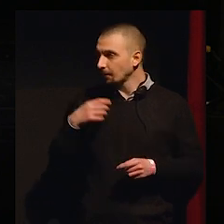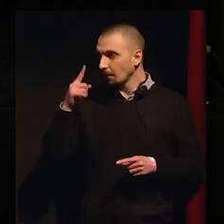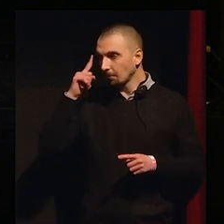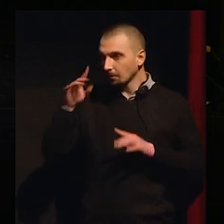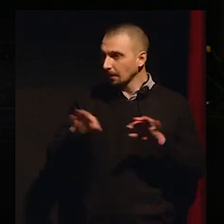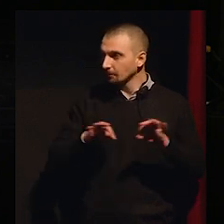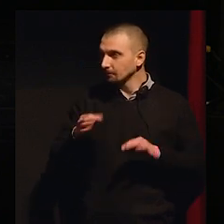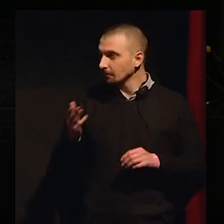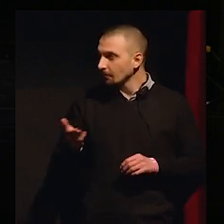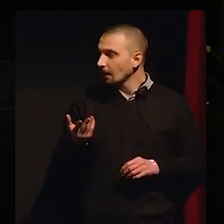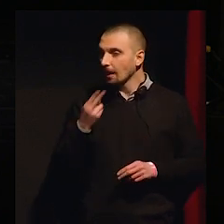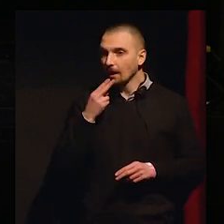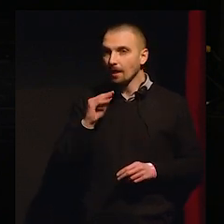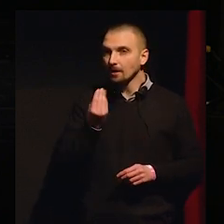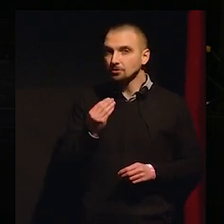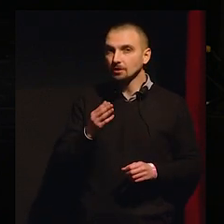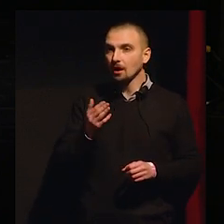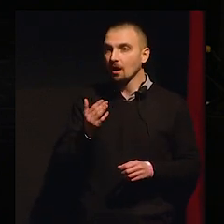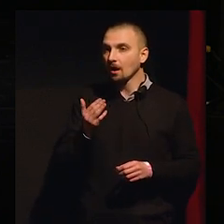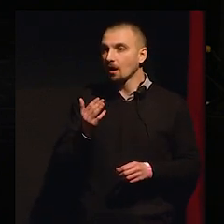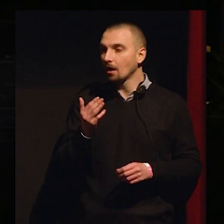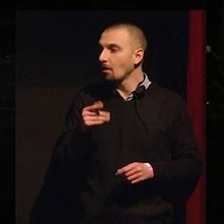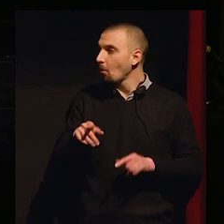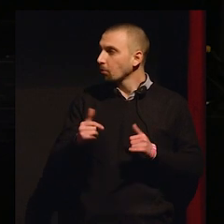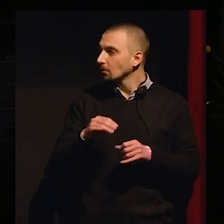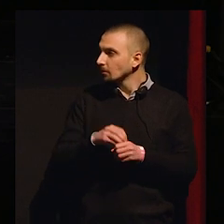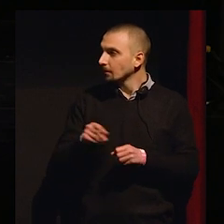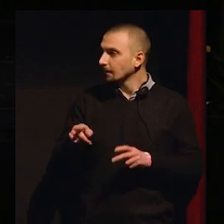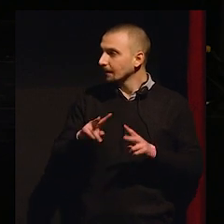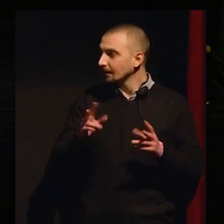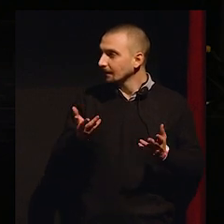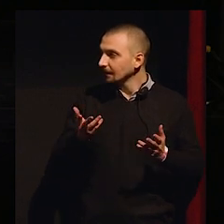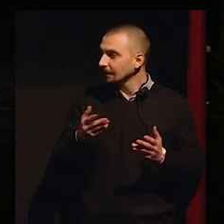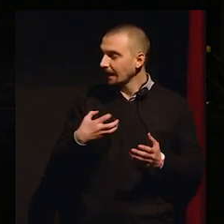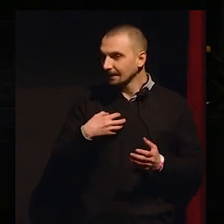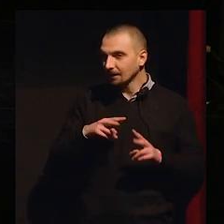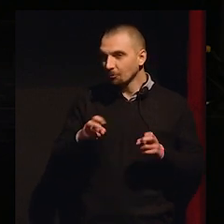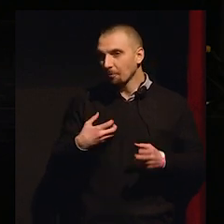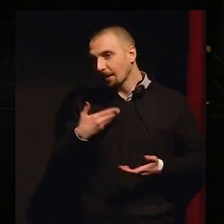who is a mechanical engineer, in your game. I’d really appreciate it if you could share your opinions.